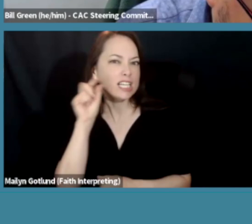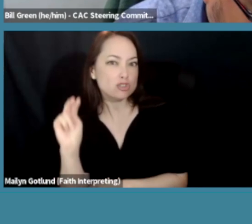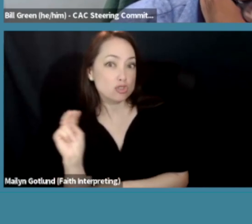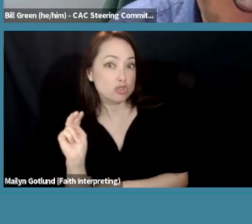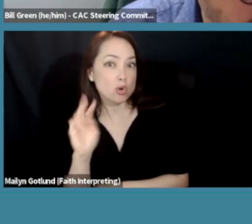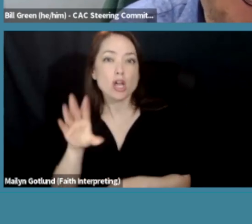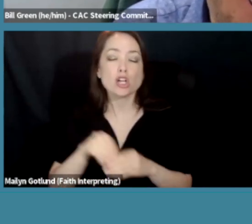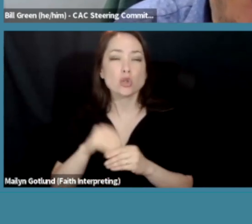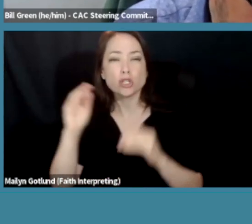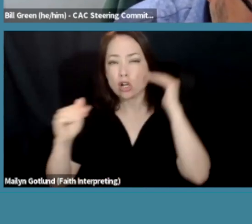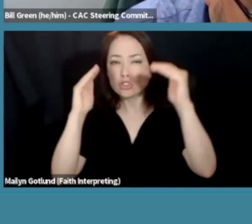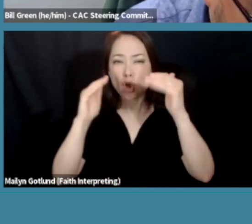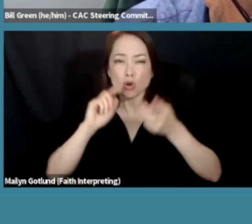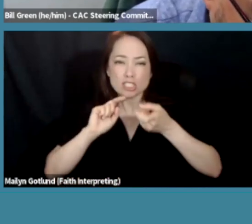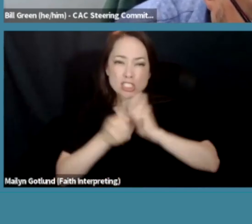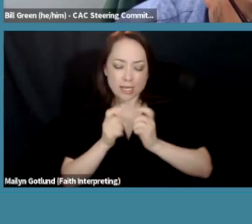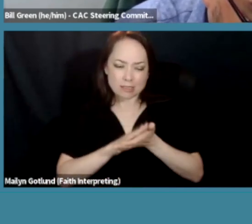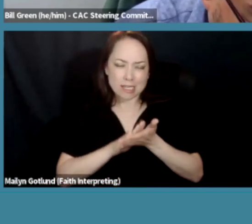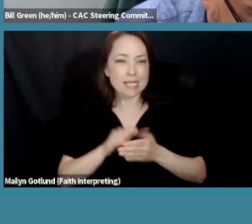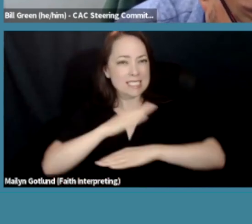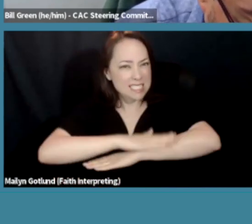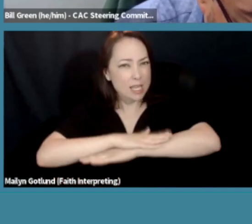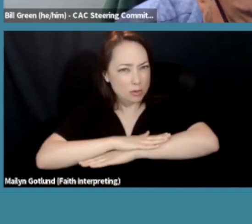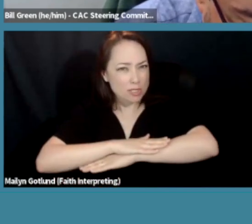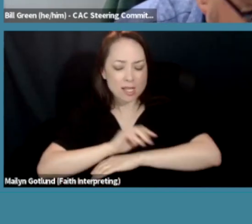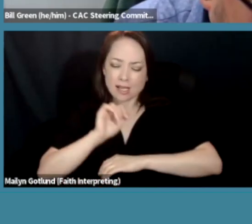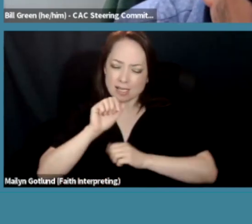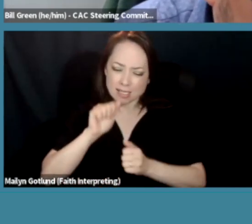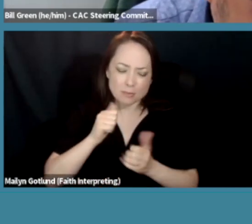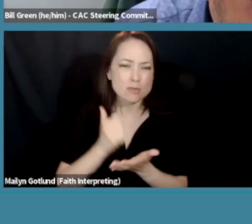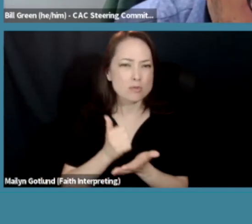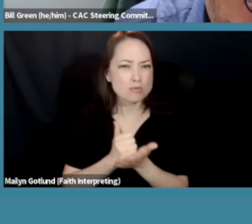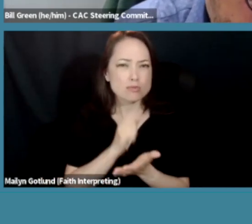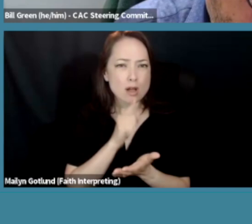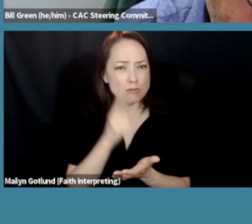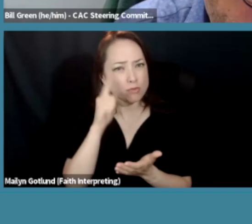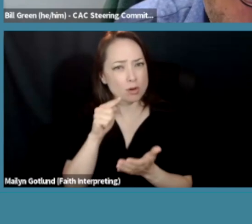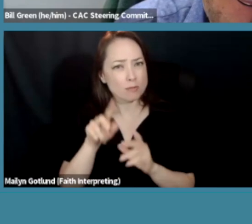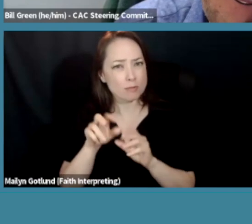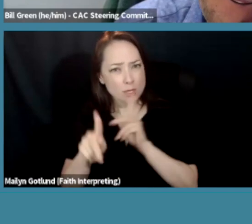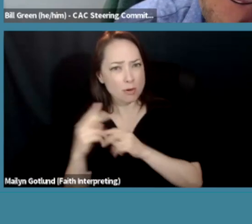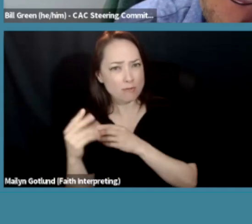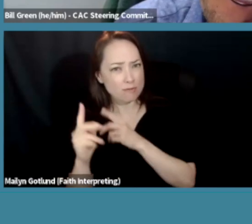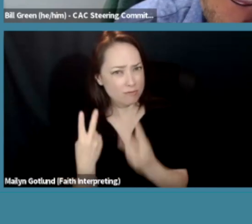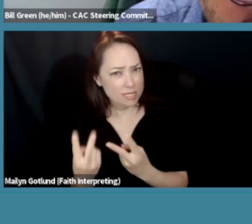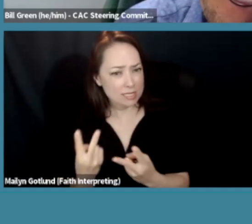can be a great support for many people visiting institutions. Then even something as simple as providing a variation in seedings